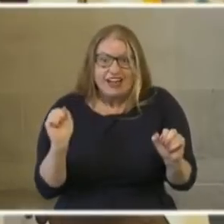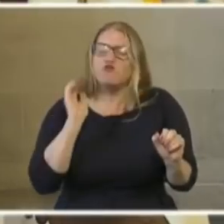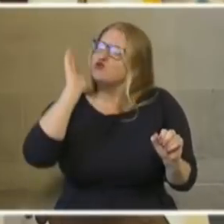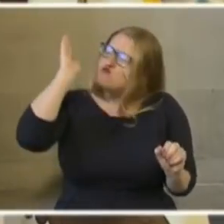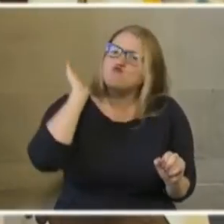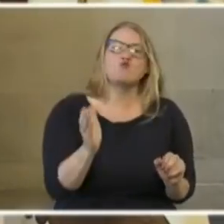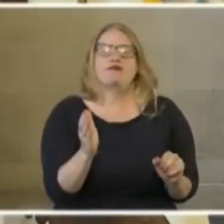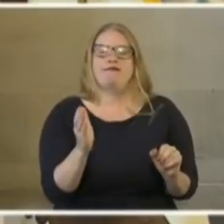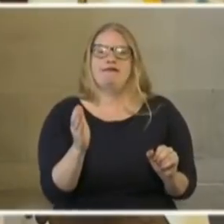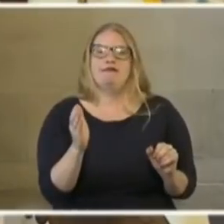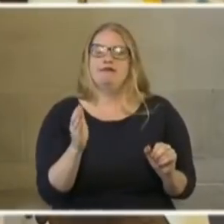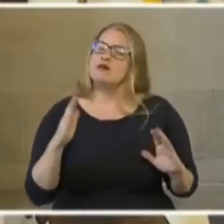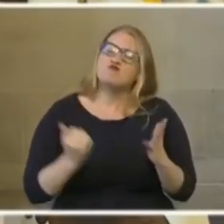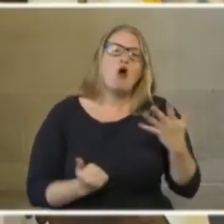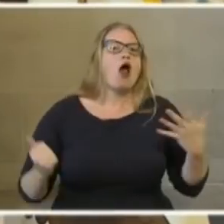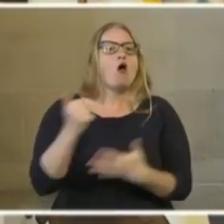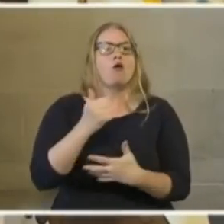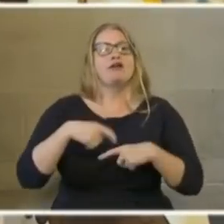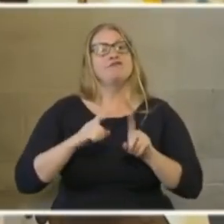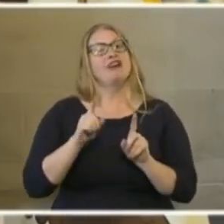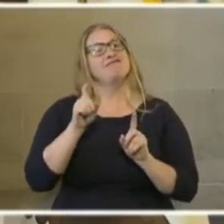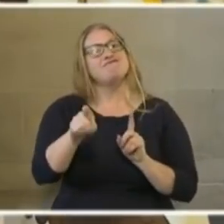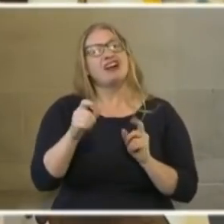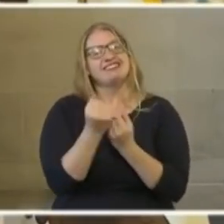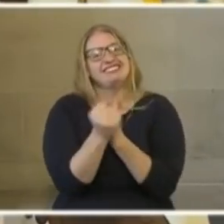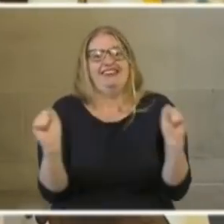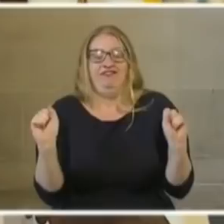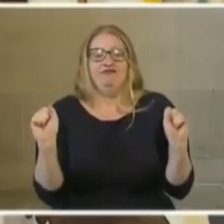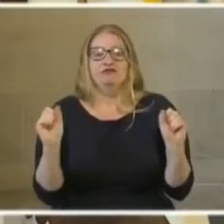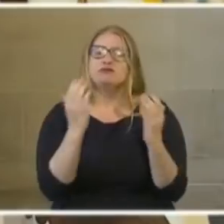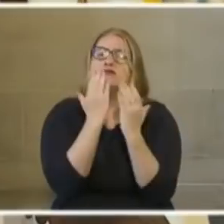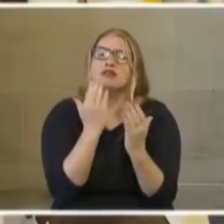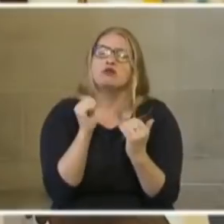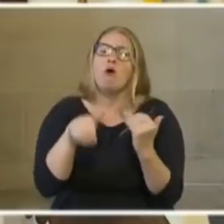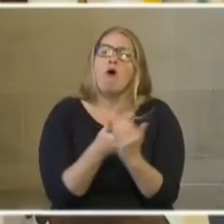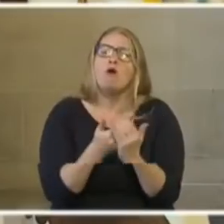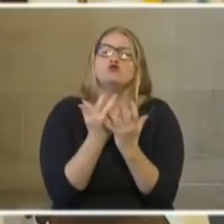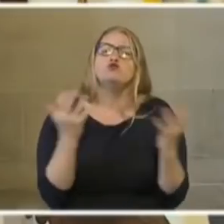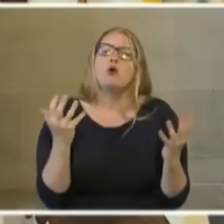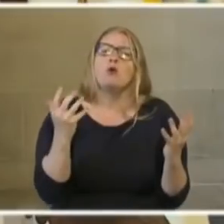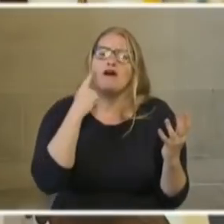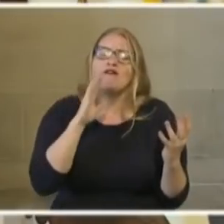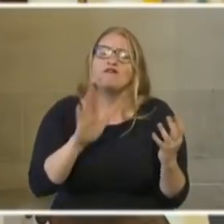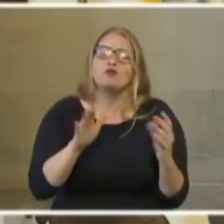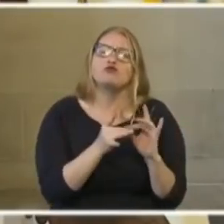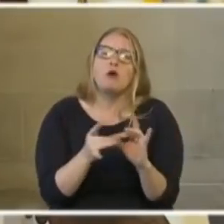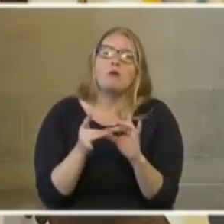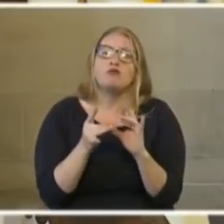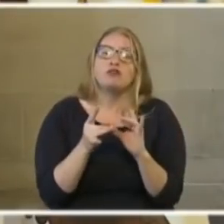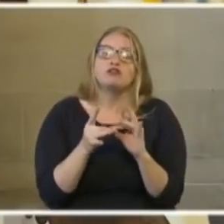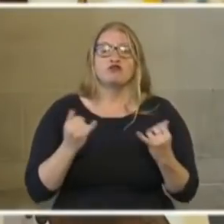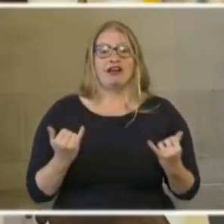WE ARE ABLE TO ALLOW THINGS TO REOPEN IT WILL BE AT THE TOP OF OUR LIST.